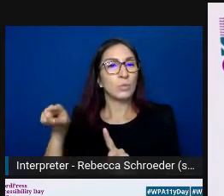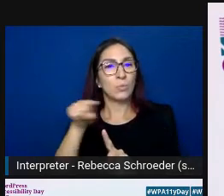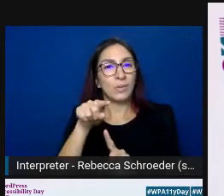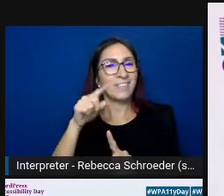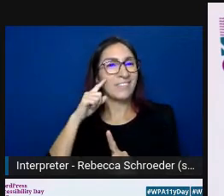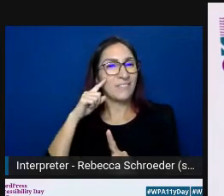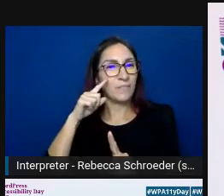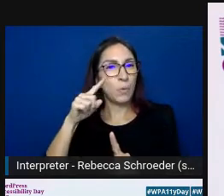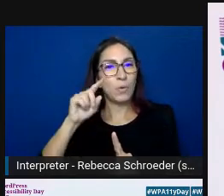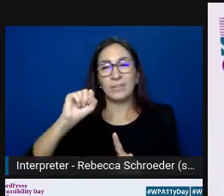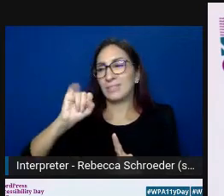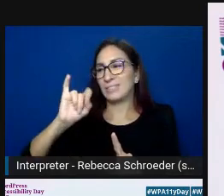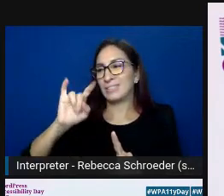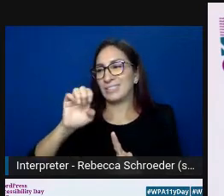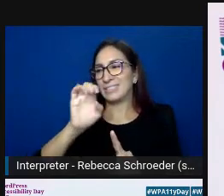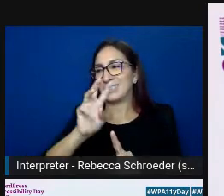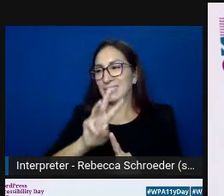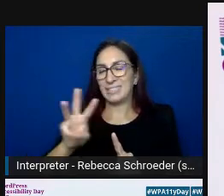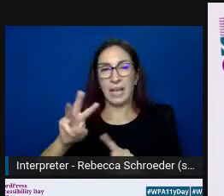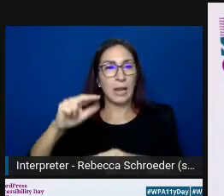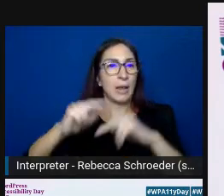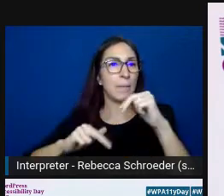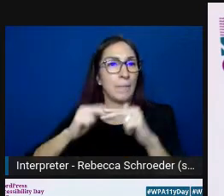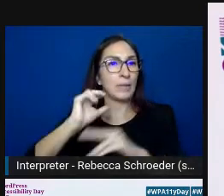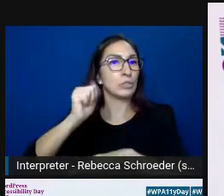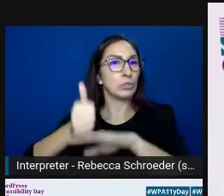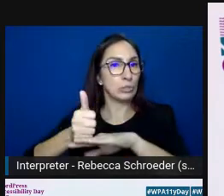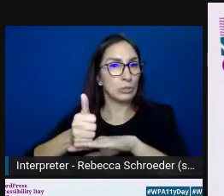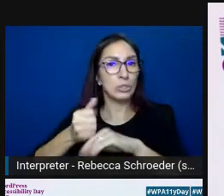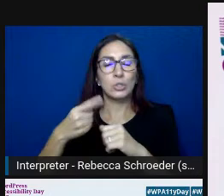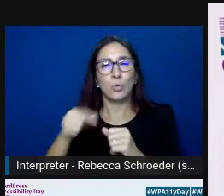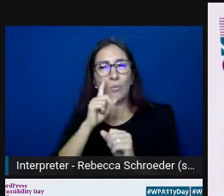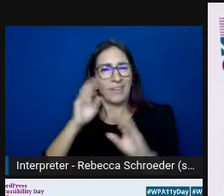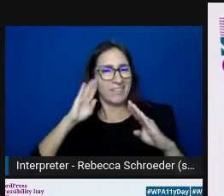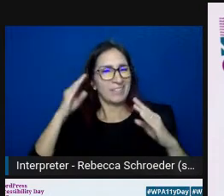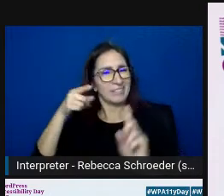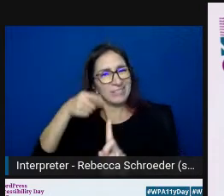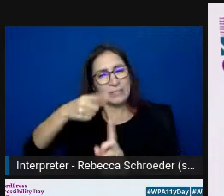A lot of times people talk about building themes. We talk about how they're going to be assembled,